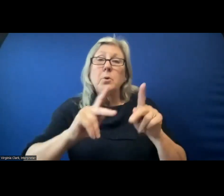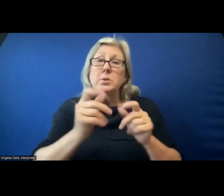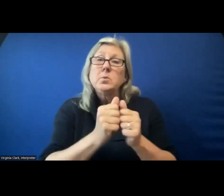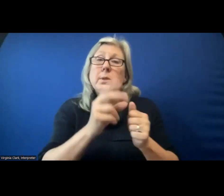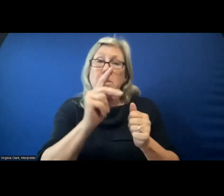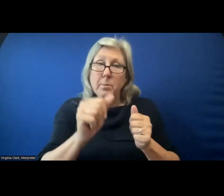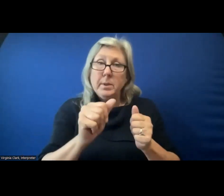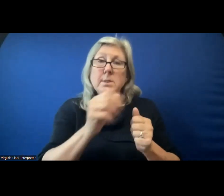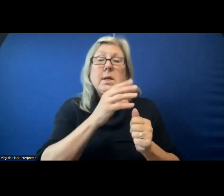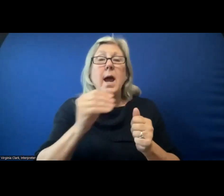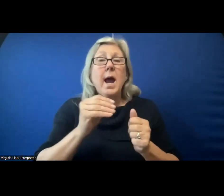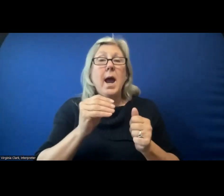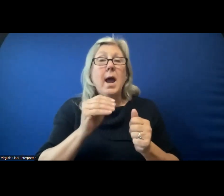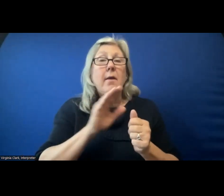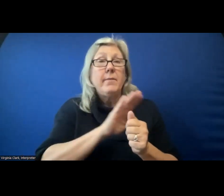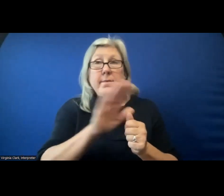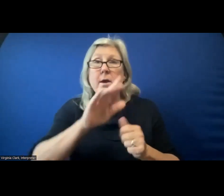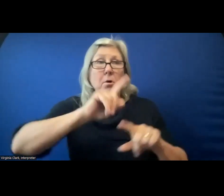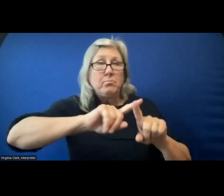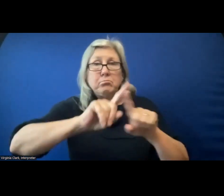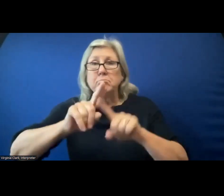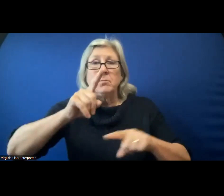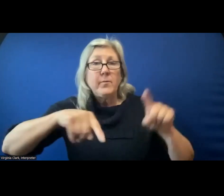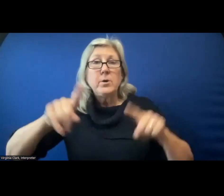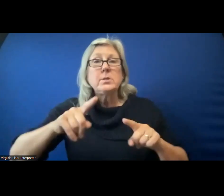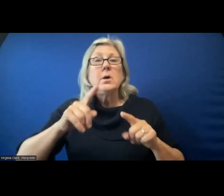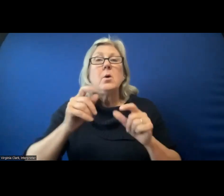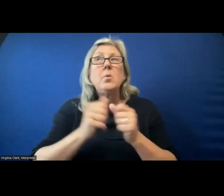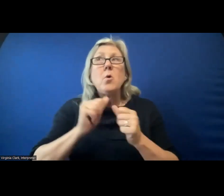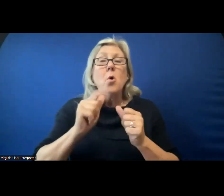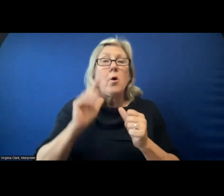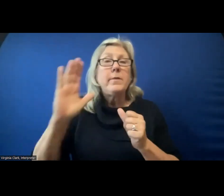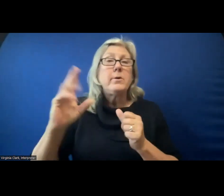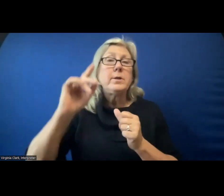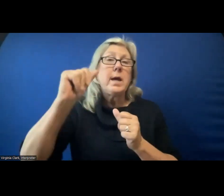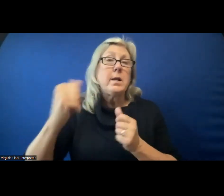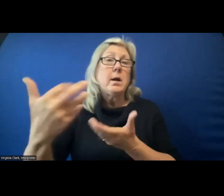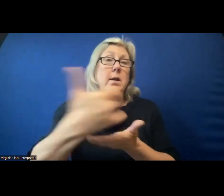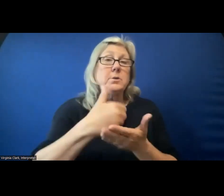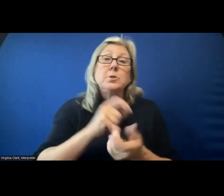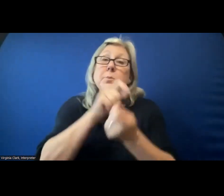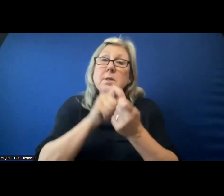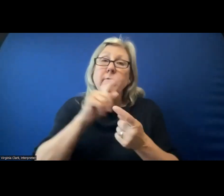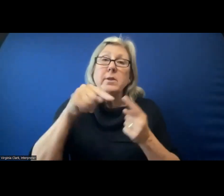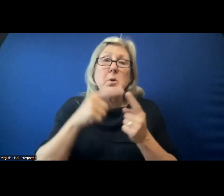and their variances and all data collections. Specifically, when identifying disparities